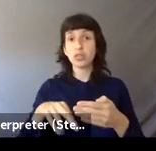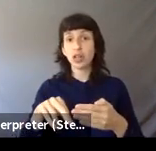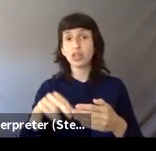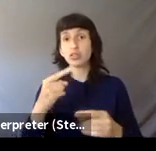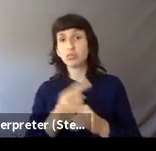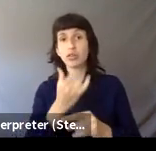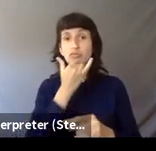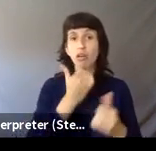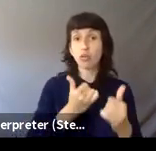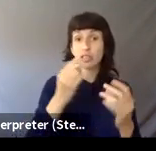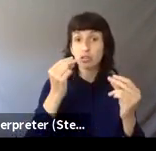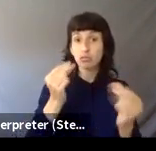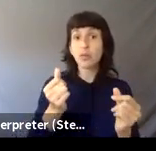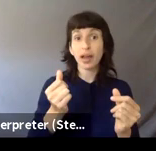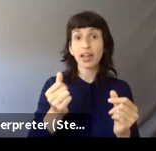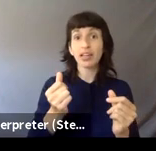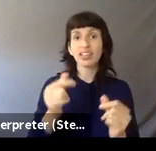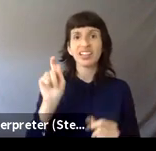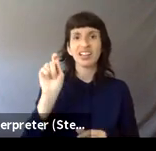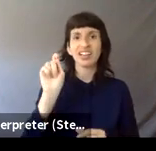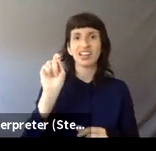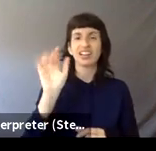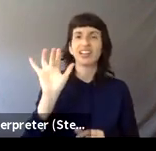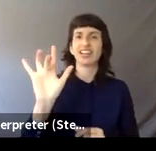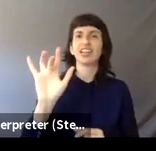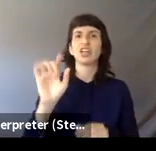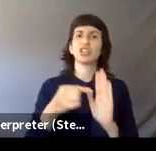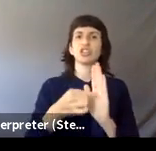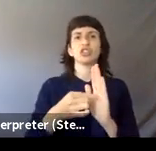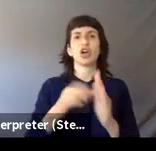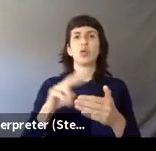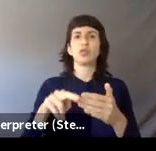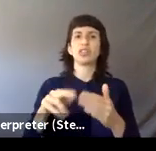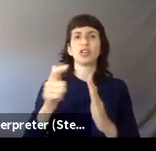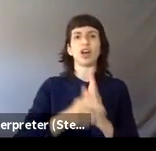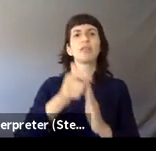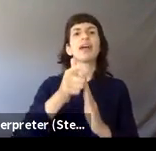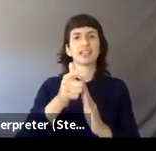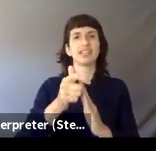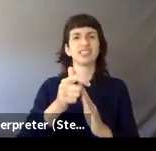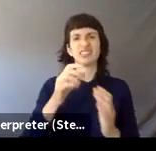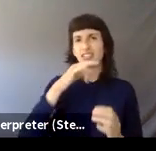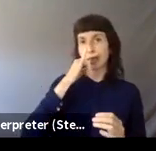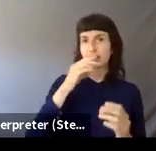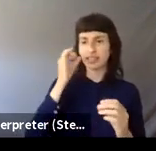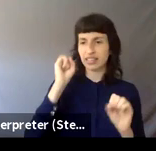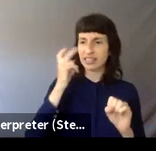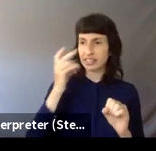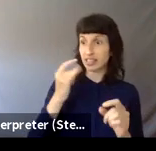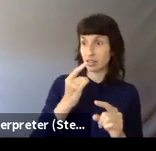Show results automatically. That's when I was talking about giving that feedback right away. You could do that show results automatically and that's how kids can see those, that feedback.